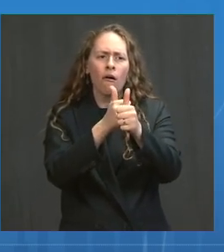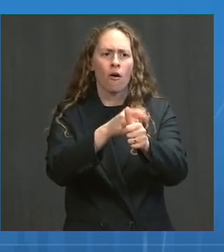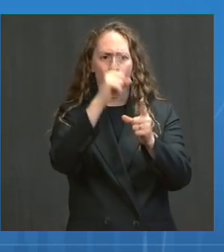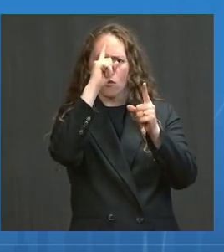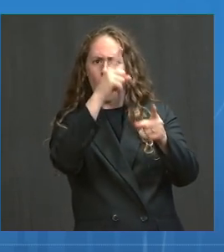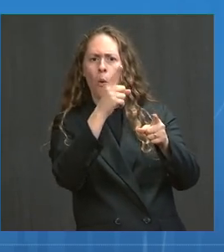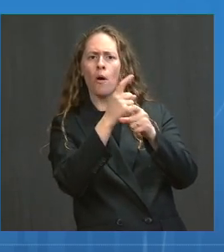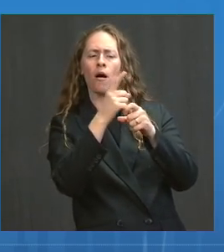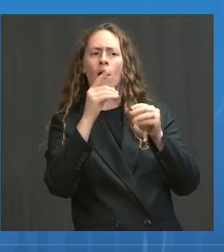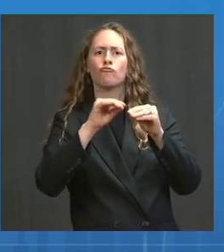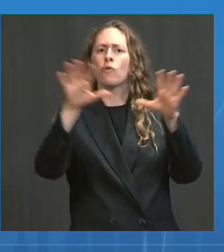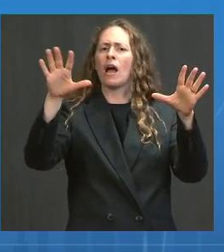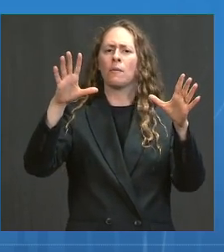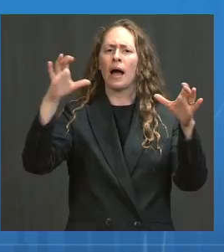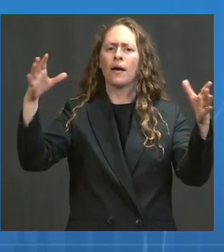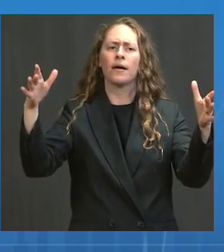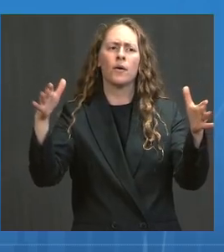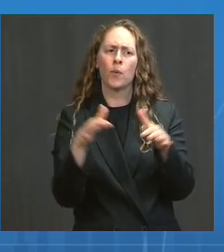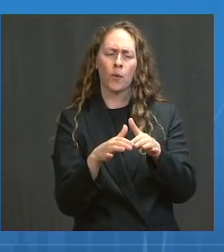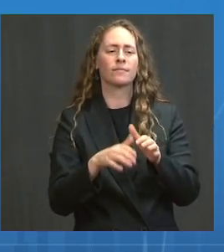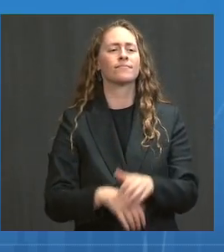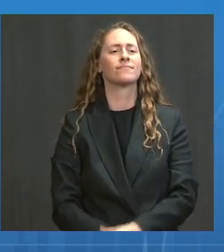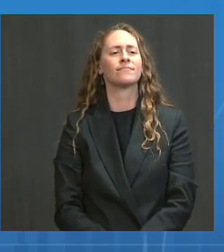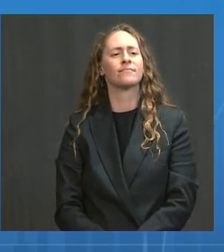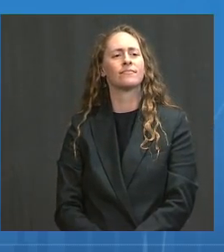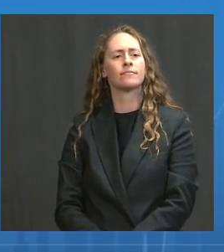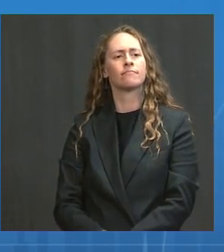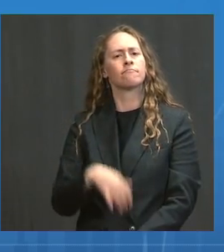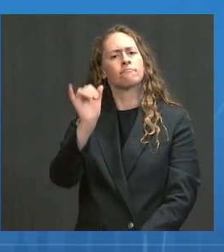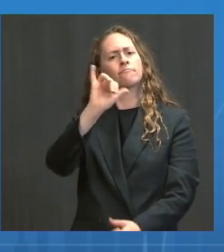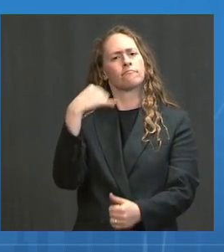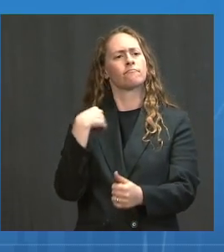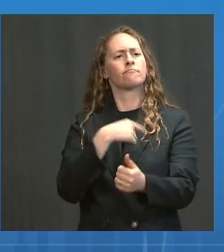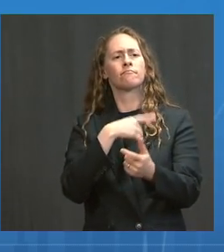Two, provide therapeutics to help treat those infected with COVID.